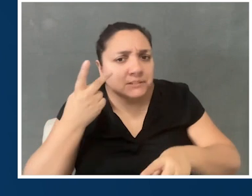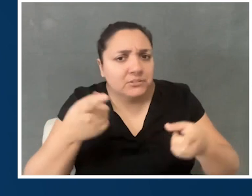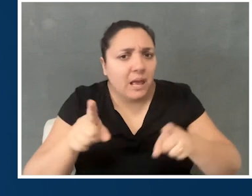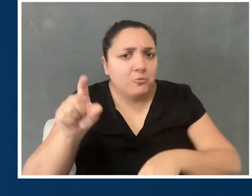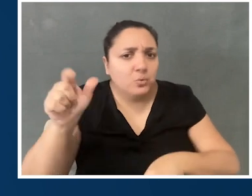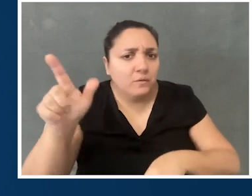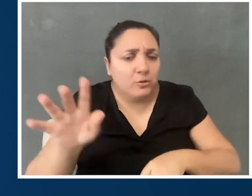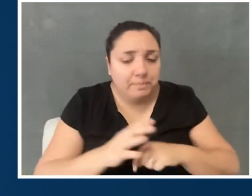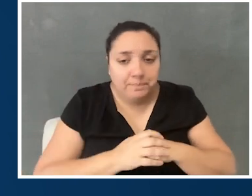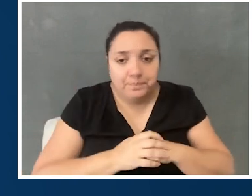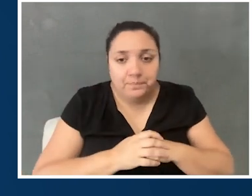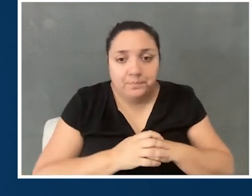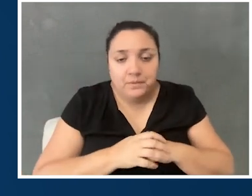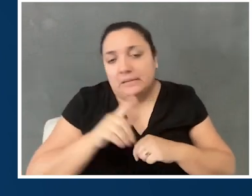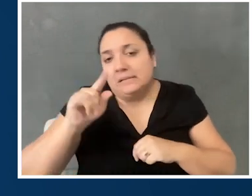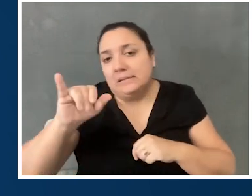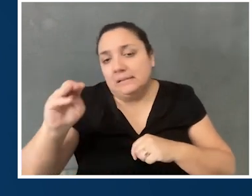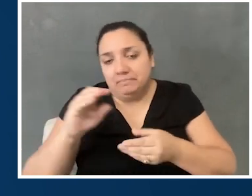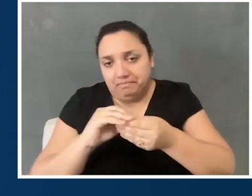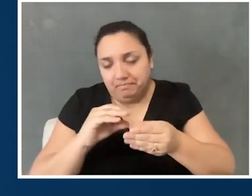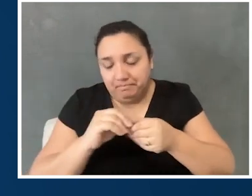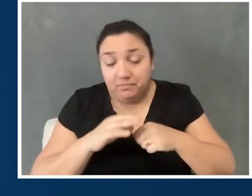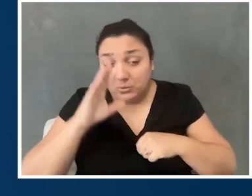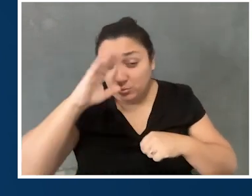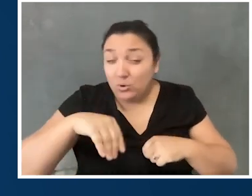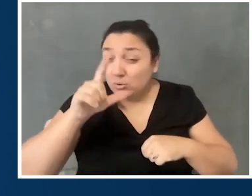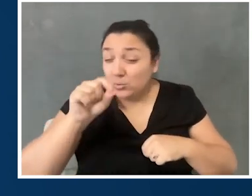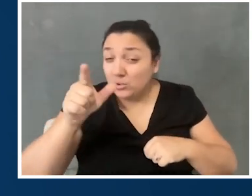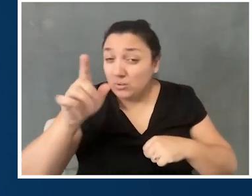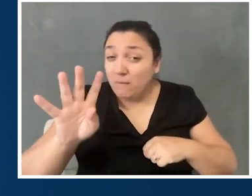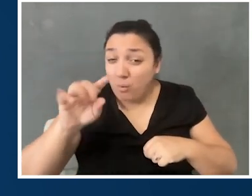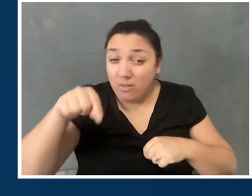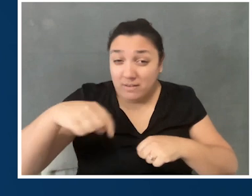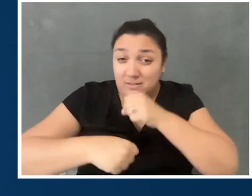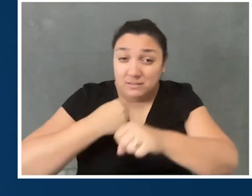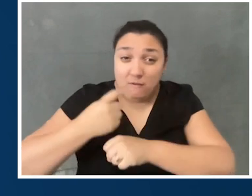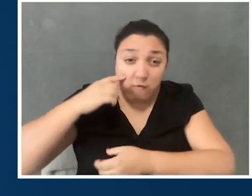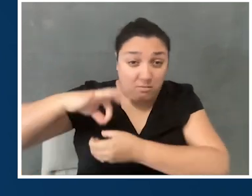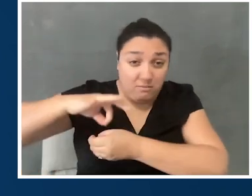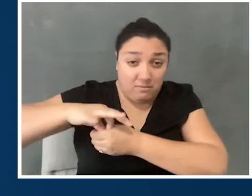So, as everyone knows, 2024 is an election year. Every year is an election year,